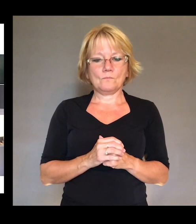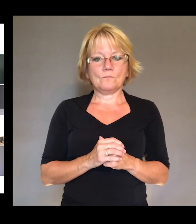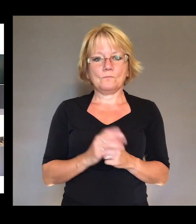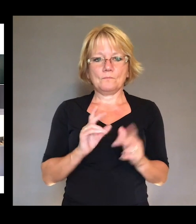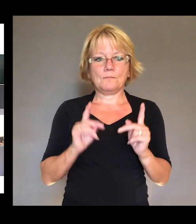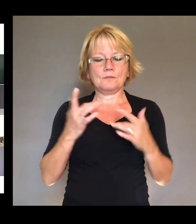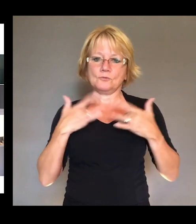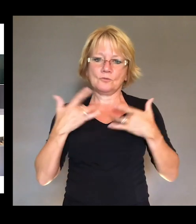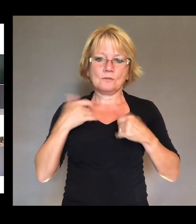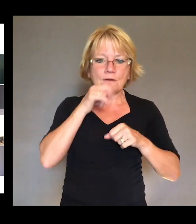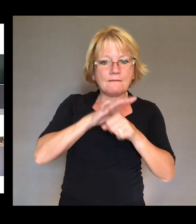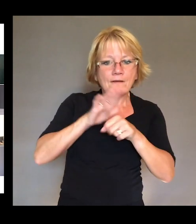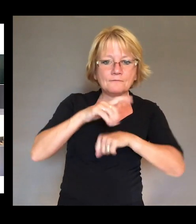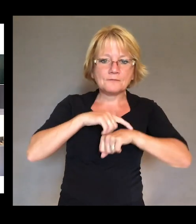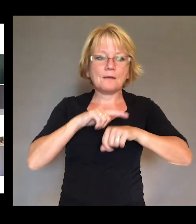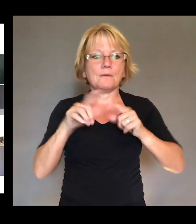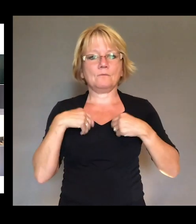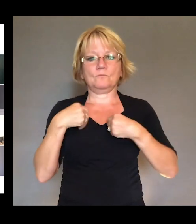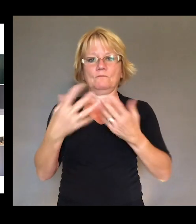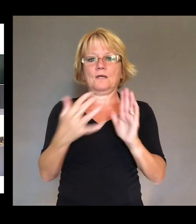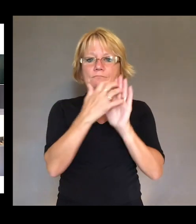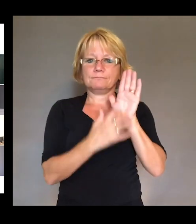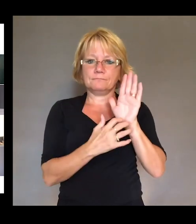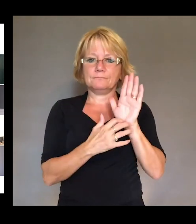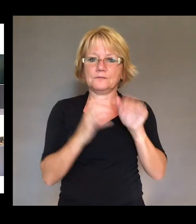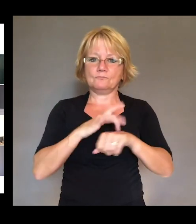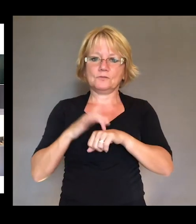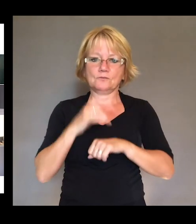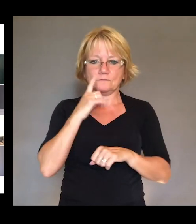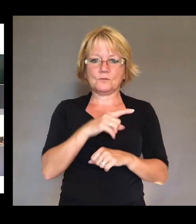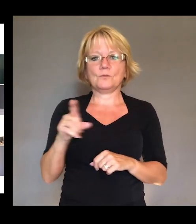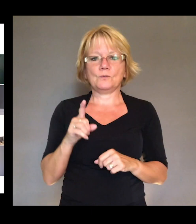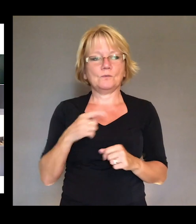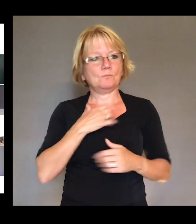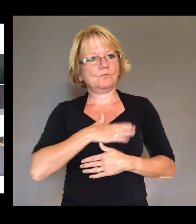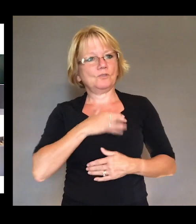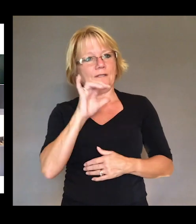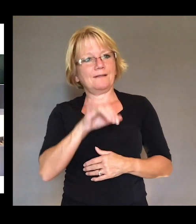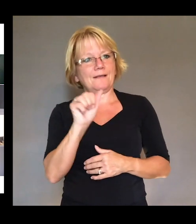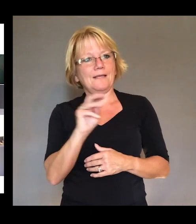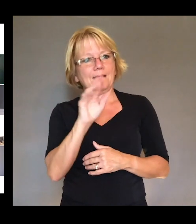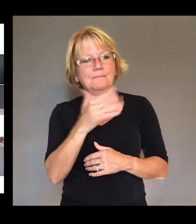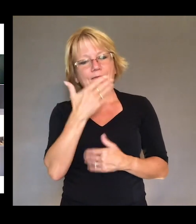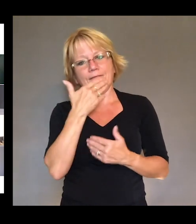People say, you know, how can I have time? So we're providing that for you and Amy I appreciate you giving us some of those resources